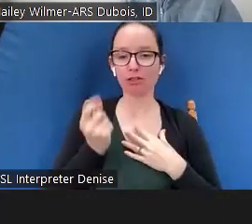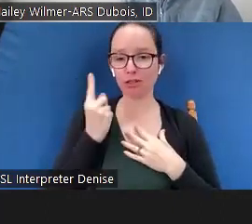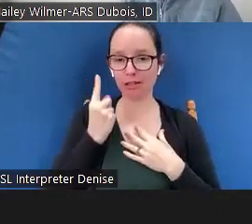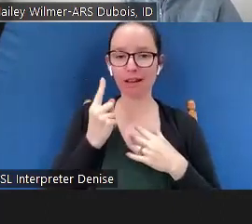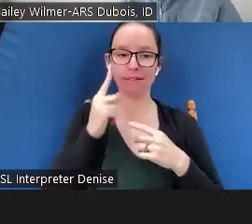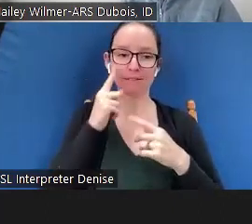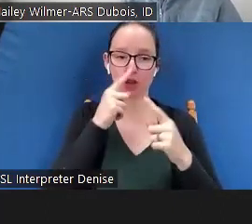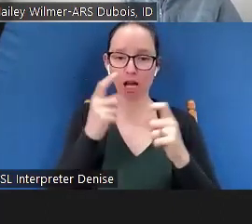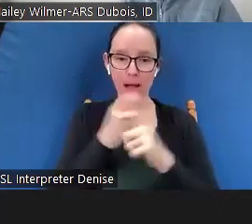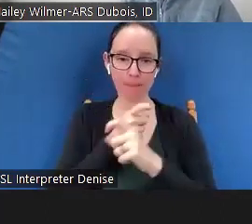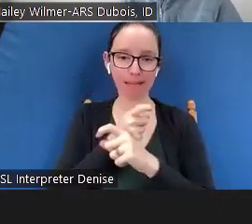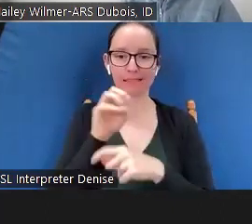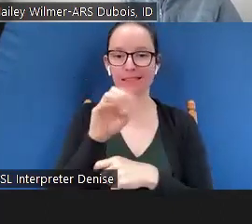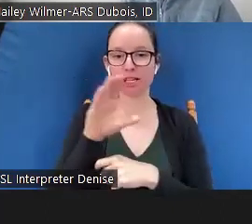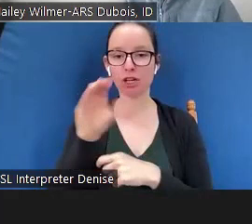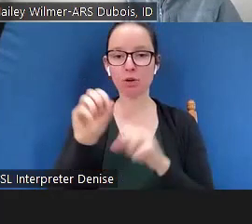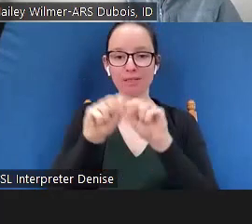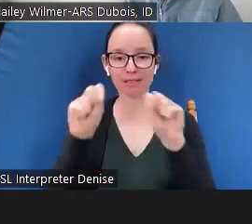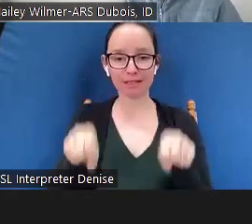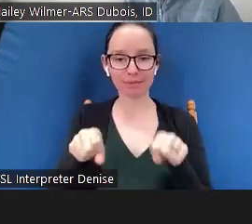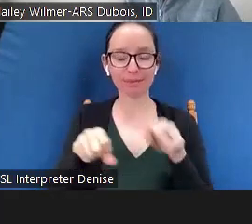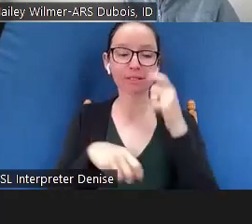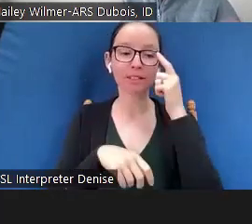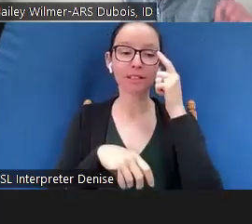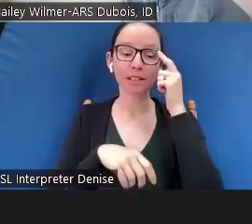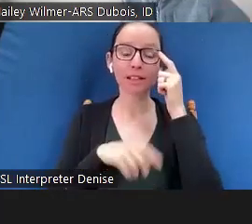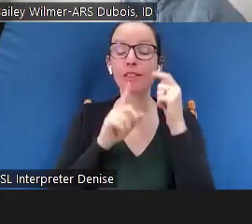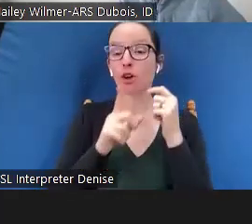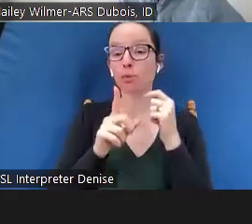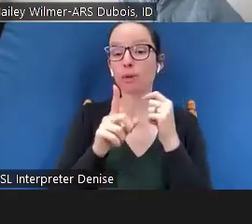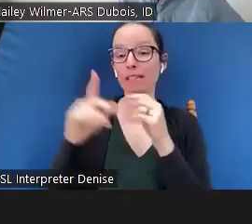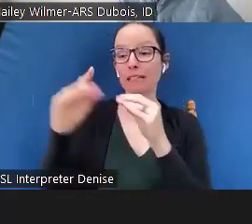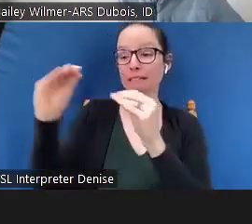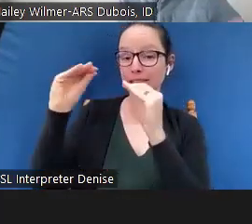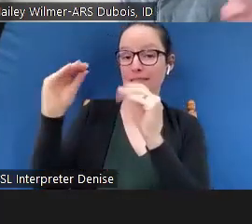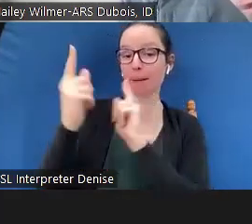And finally they're I think they're also really mentoring to me this, this long term outlook, this thinking